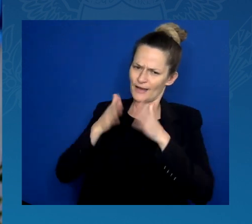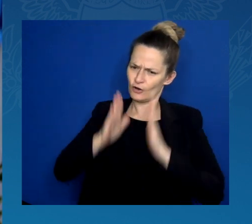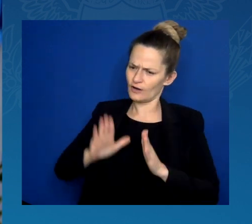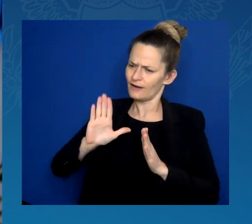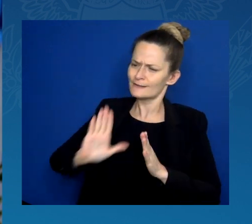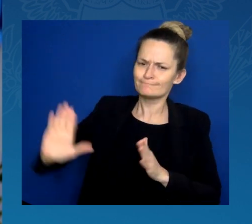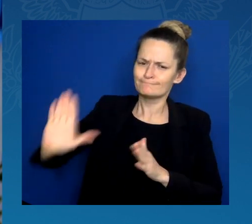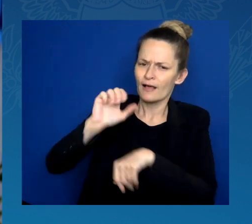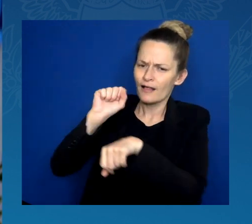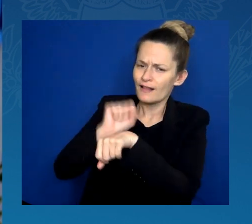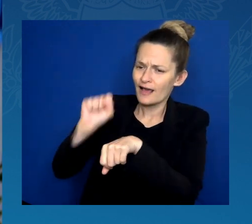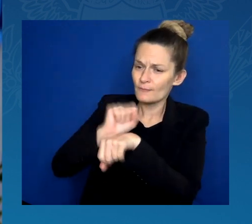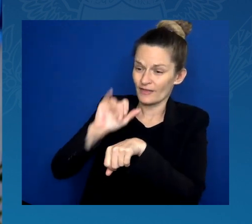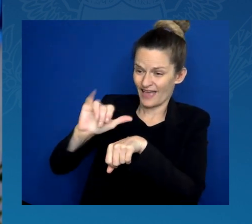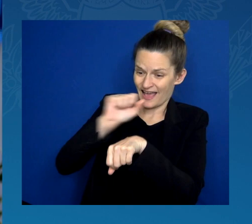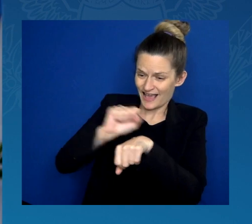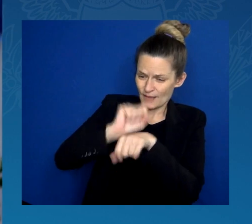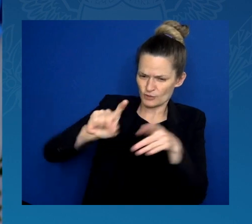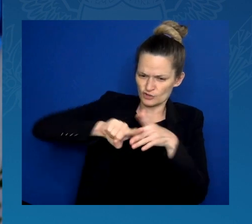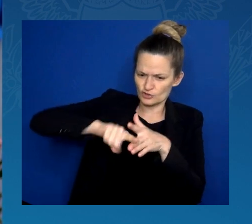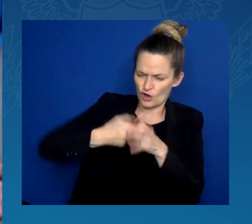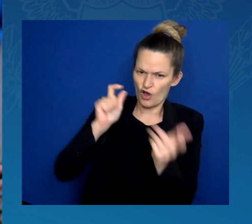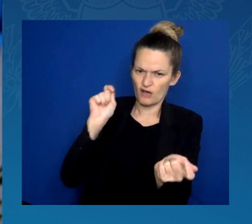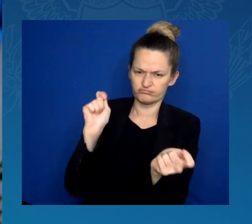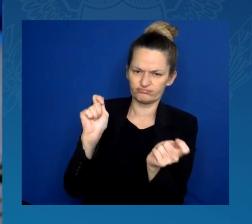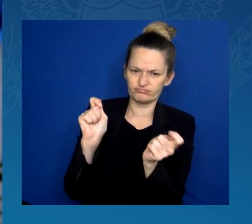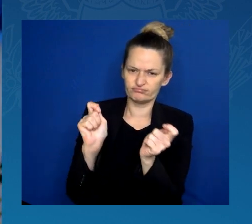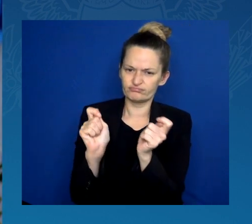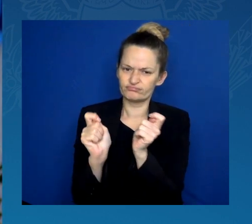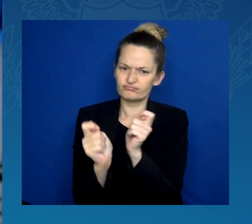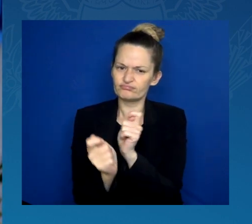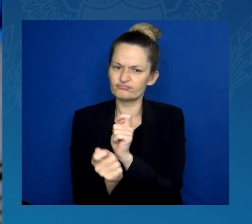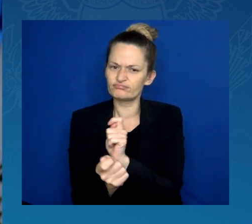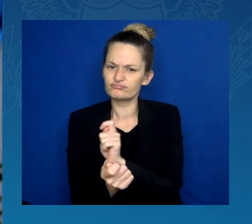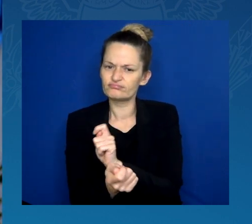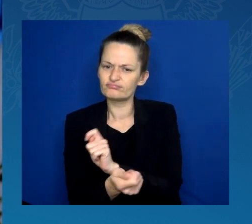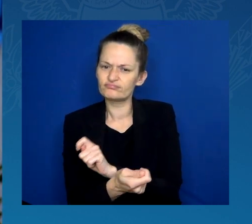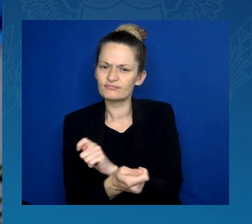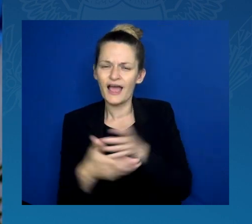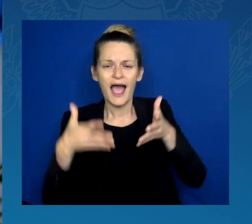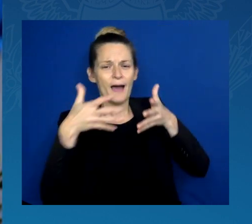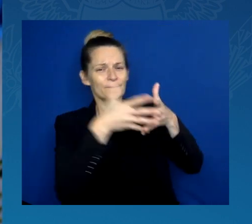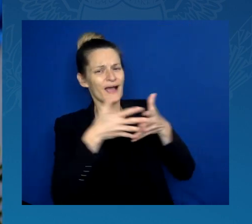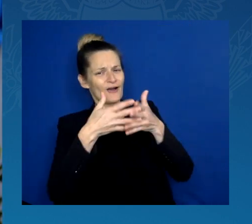America began to export less and import more.